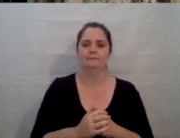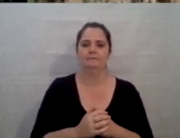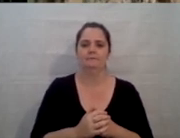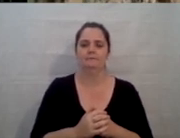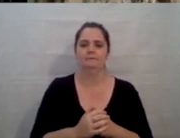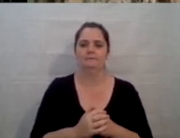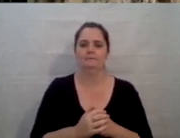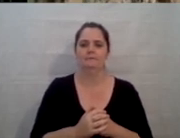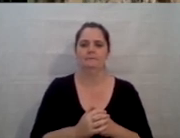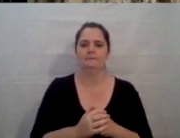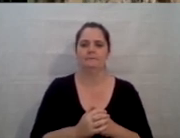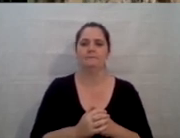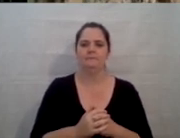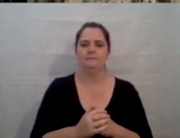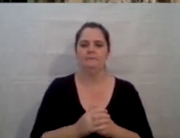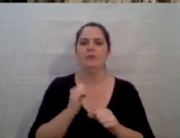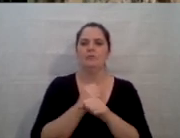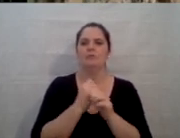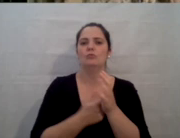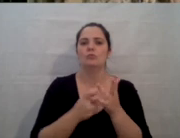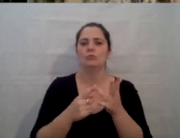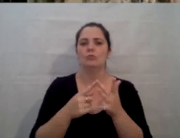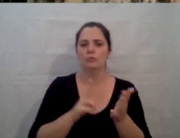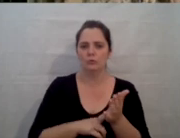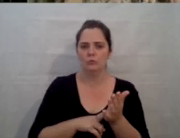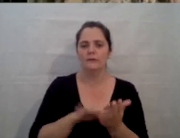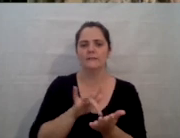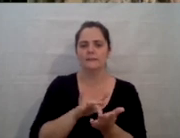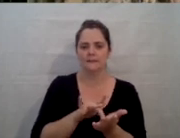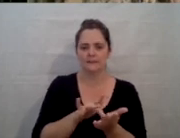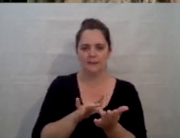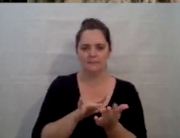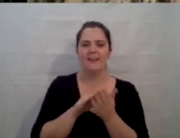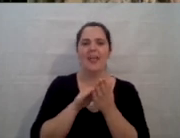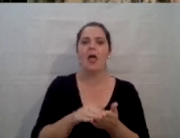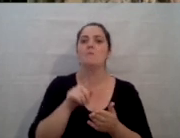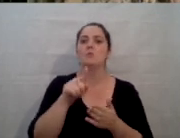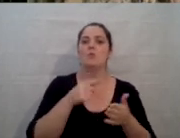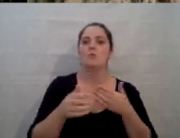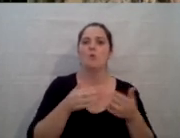So that anatomical centre right in the groin will help you locate the length of the legs and get it all organized.